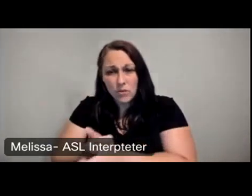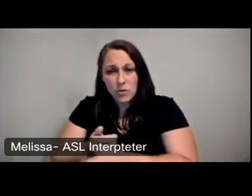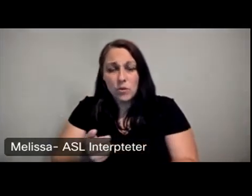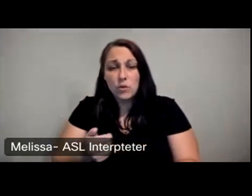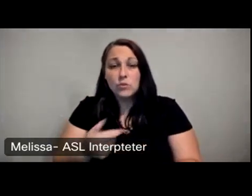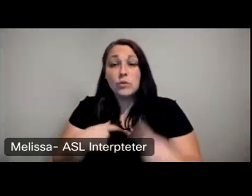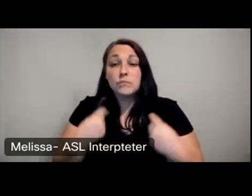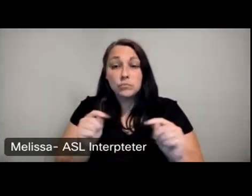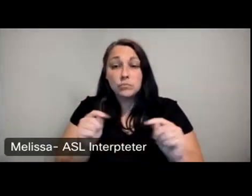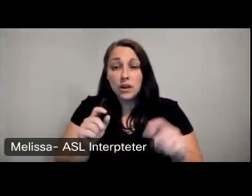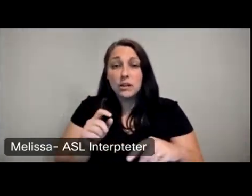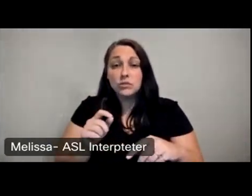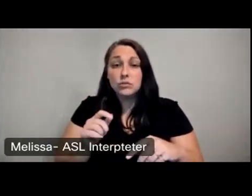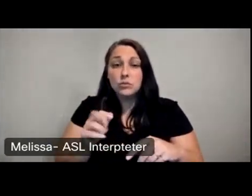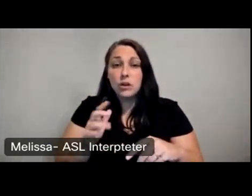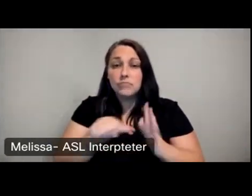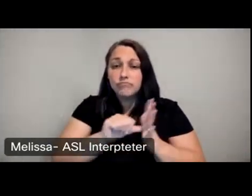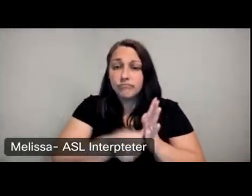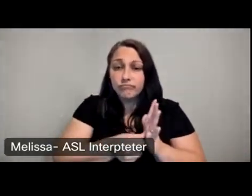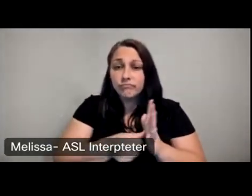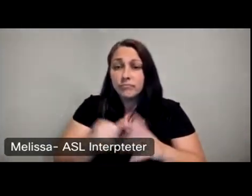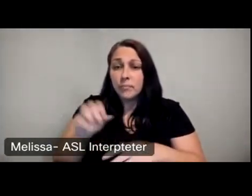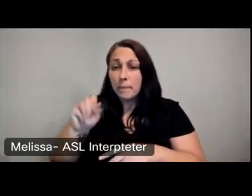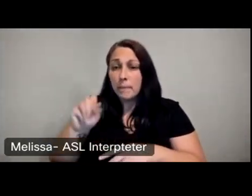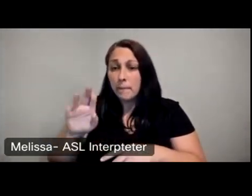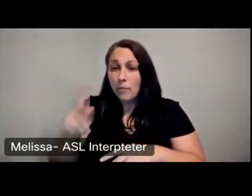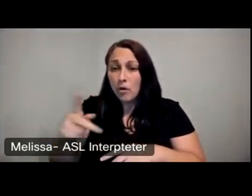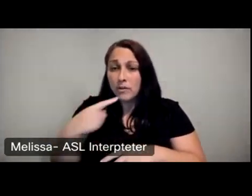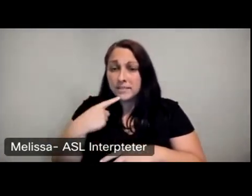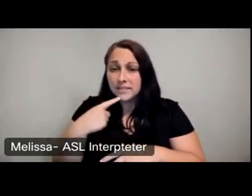Mark Sussman said about the incredible importance of of doing the connection